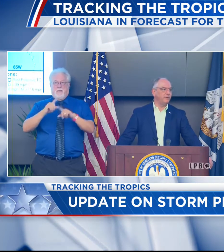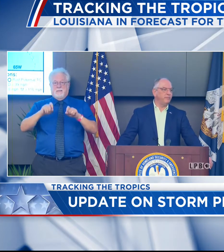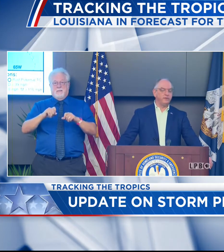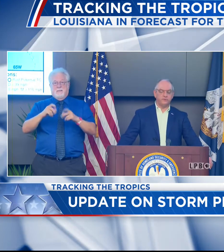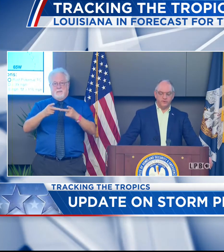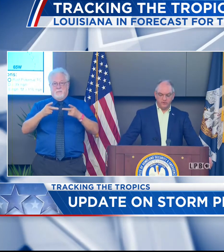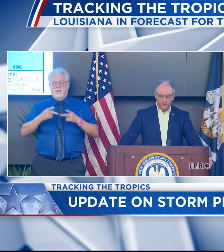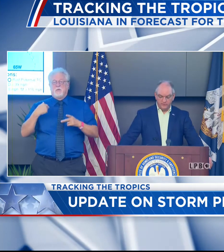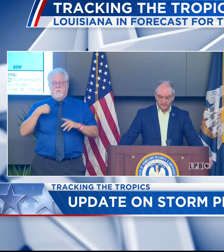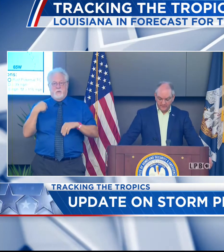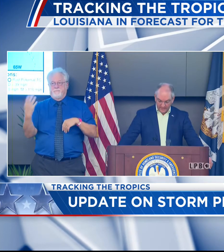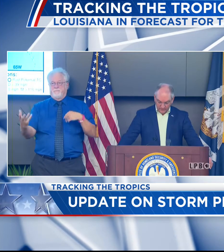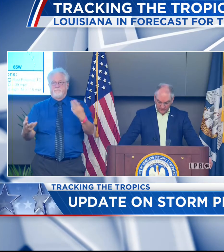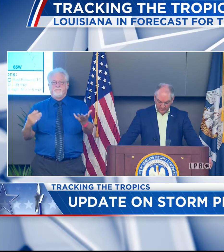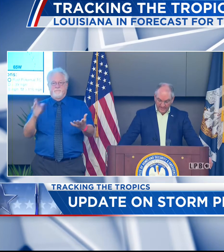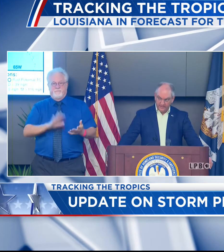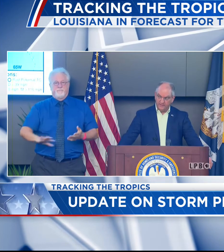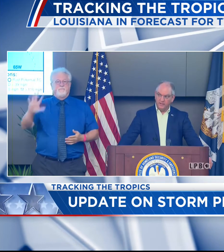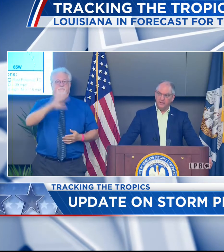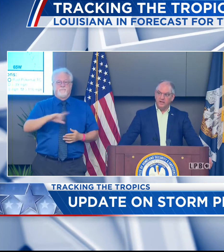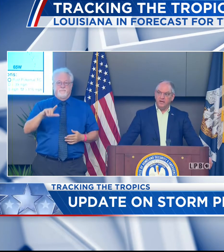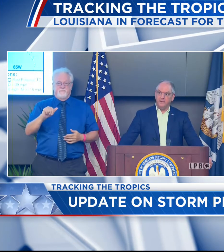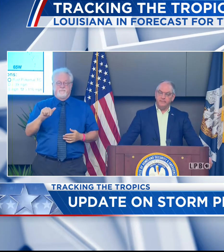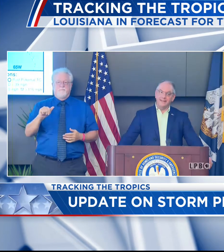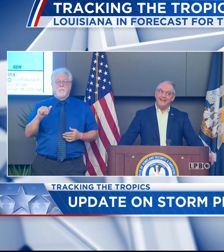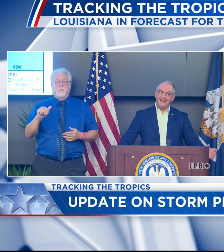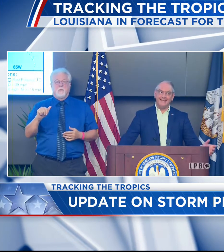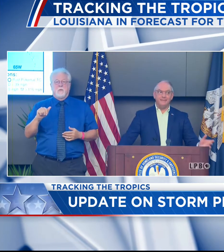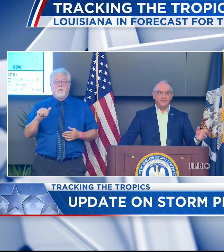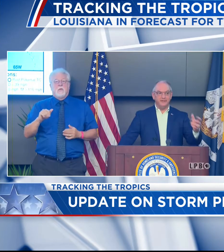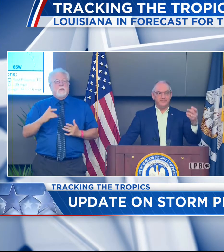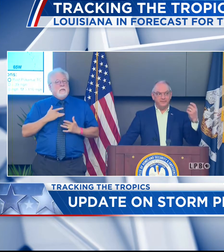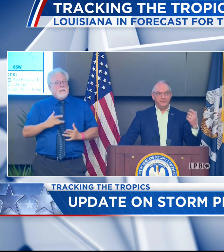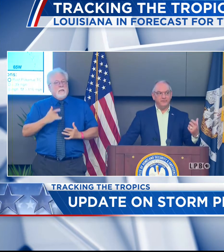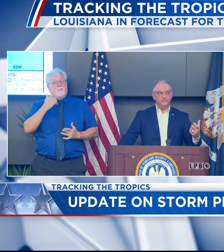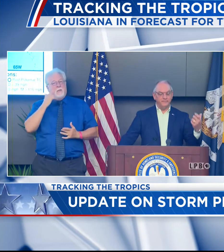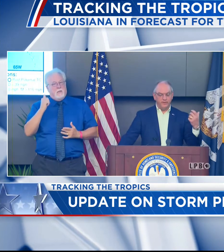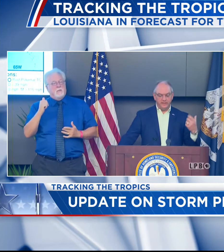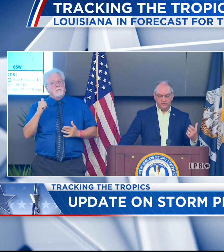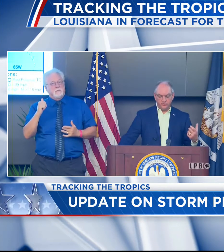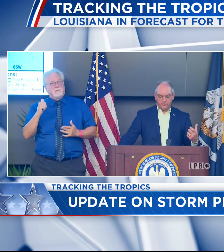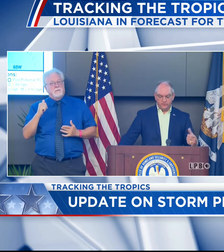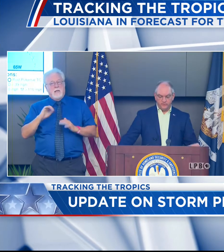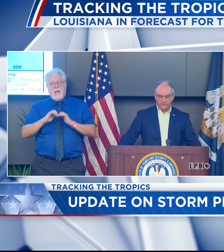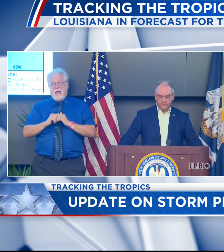COVID TESTING WILL PAUSE ON MONDAY AND TUESDAY IN TERMS OF OUR COMMUNITY-BASED TESTING SITES THAT WE'VE BEEN